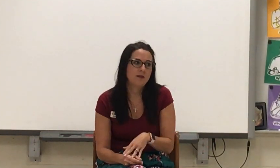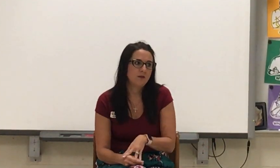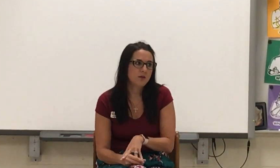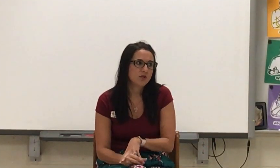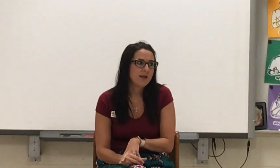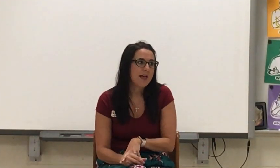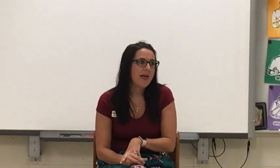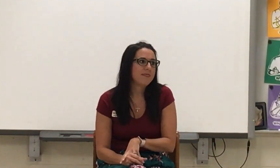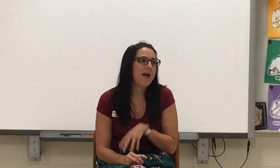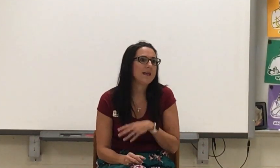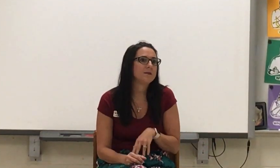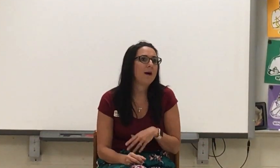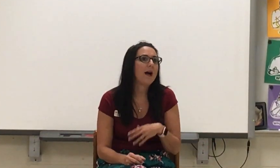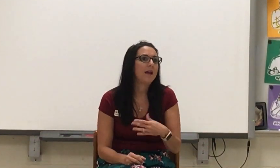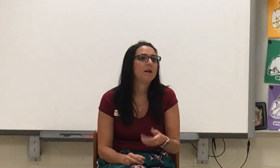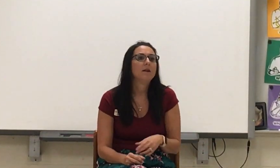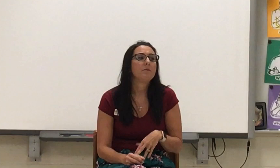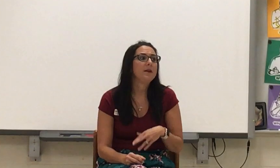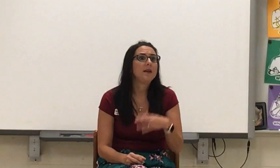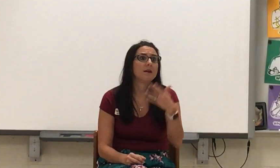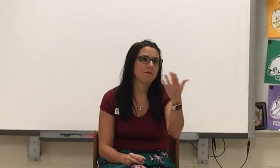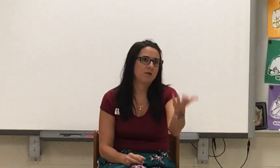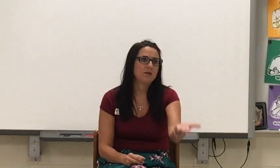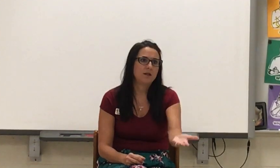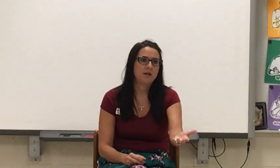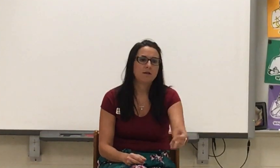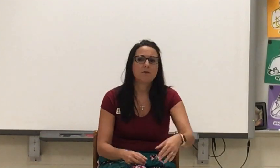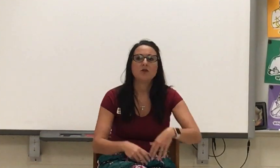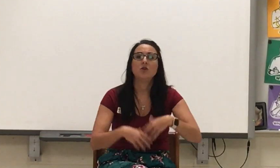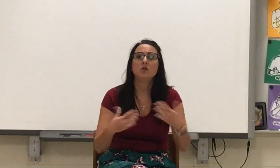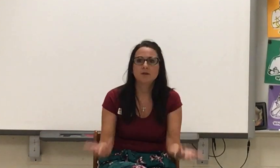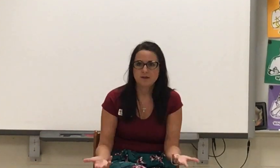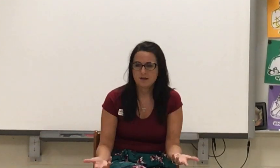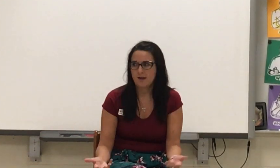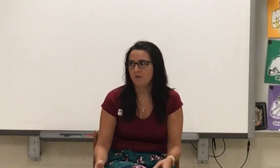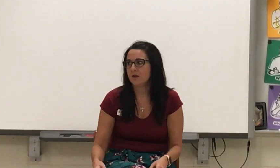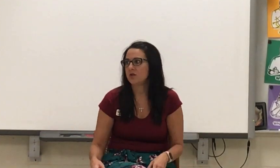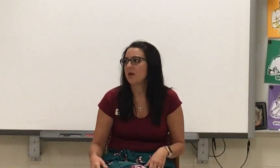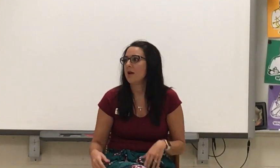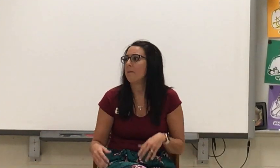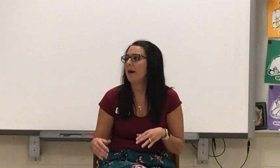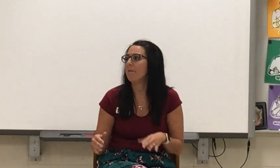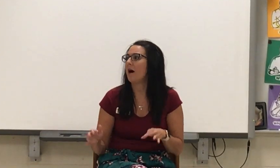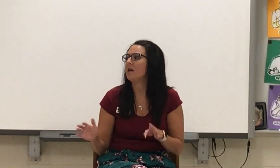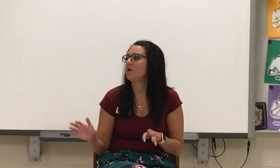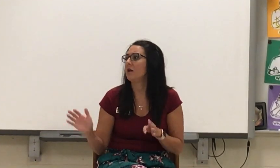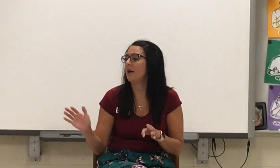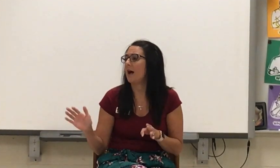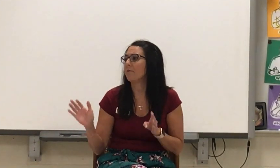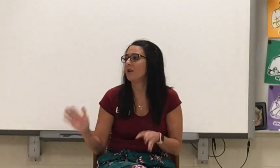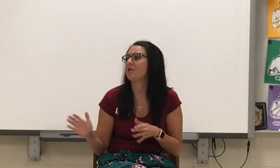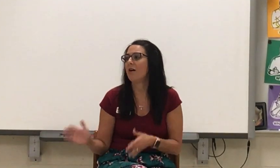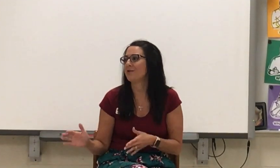language. And that is by being immersed in it, using the language, but I'm going to talk